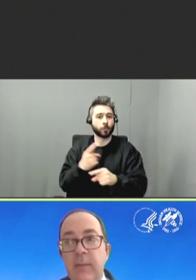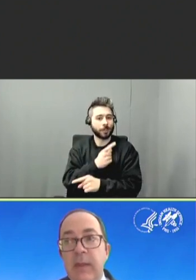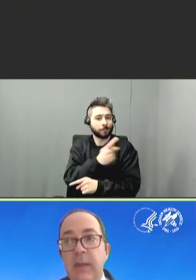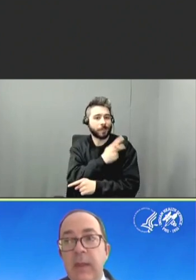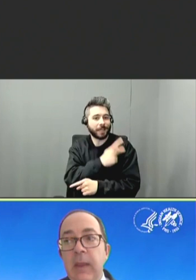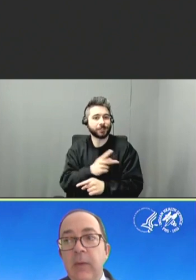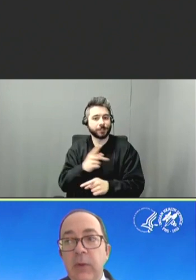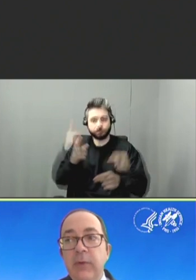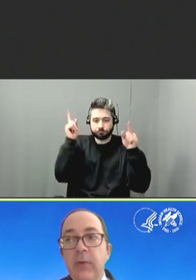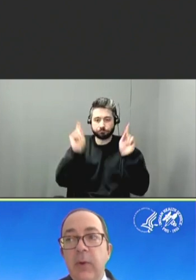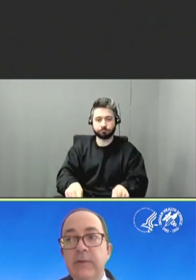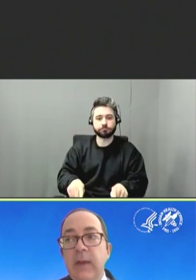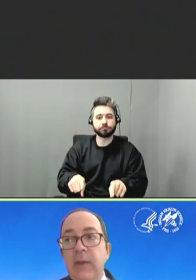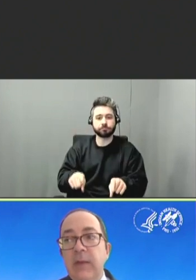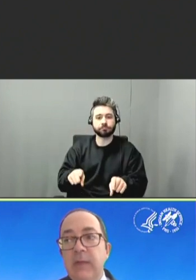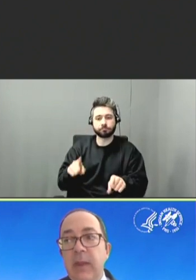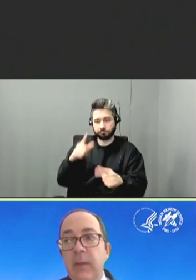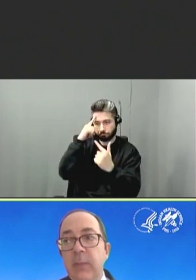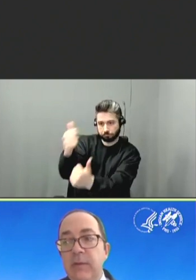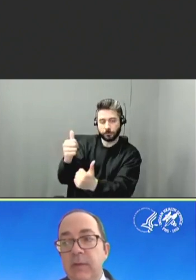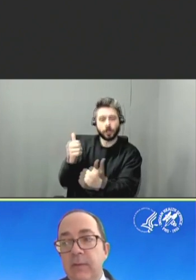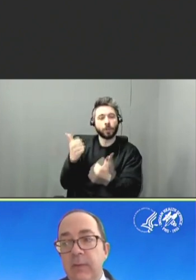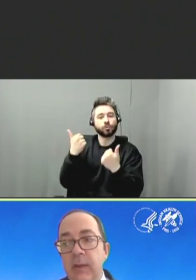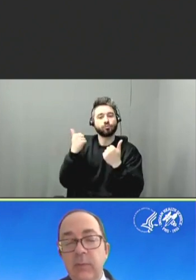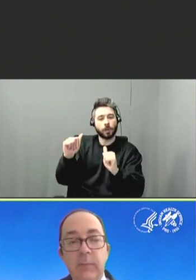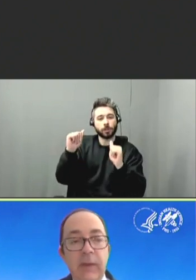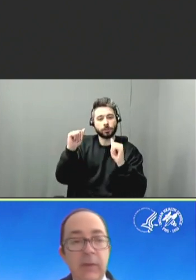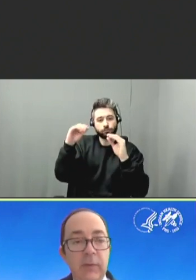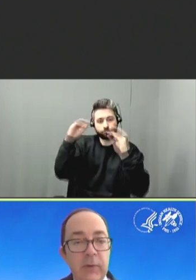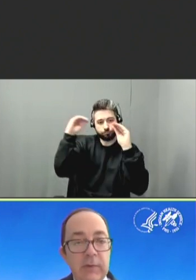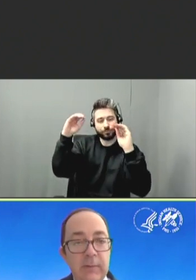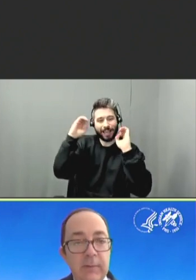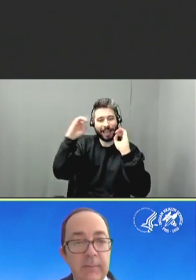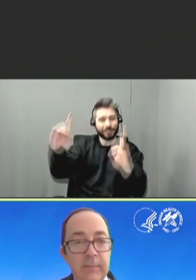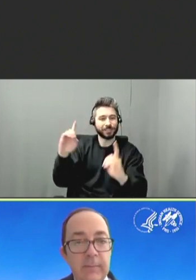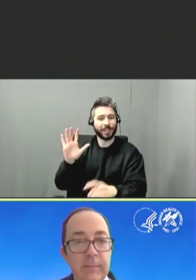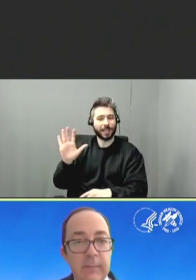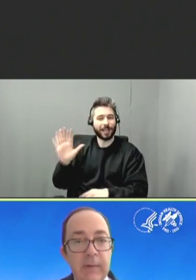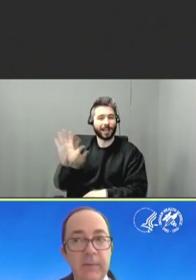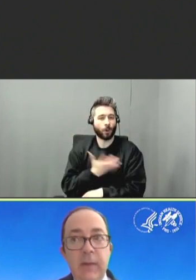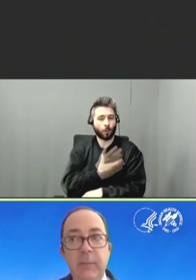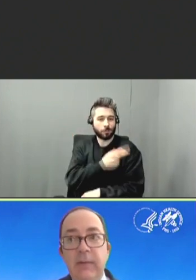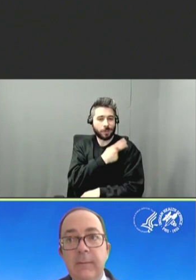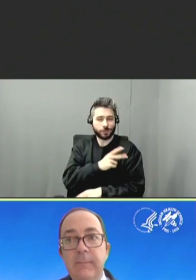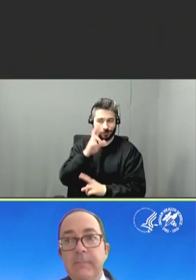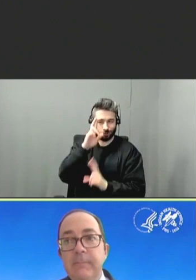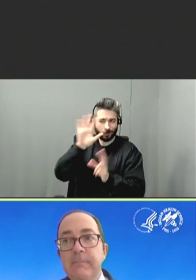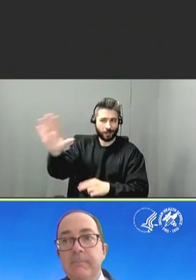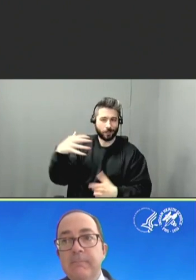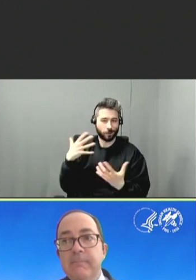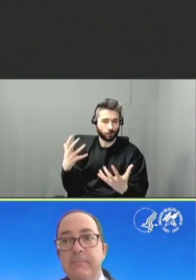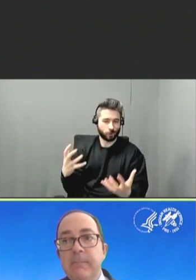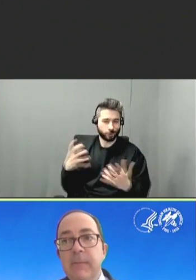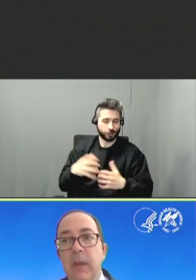autonomy, and we will do our job to educate our patients and respect their wishes. Next slide, please.